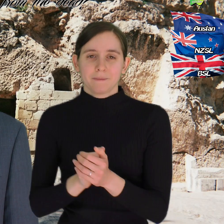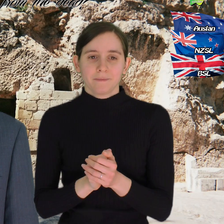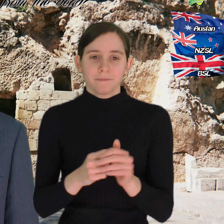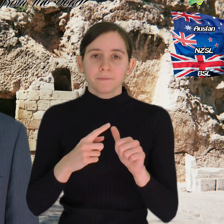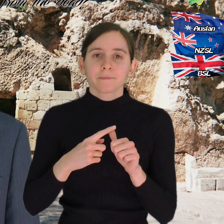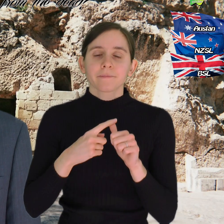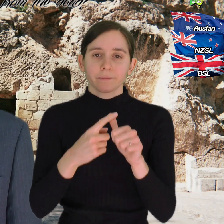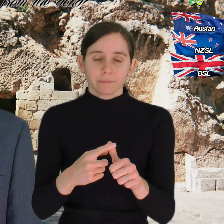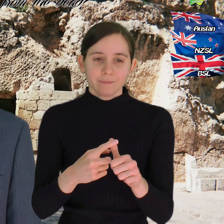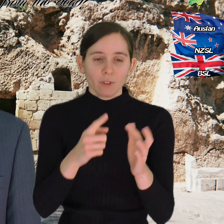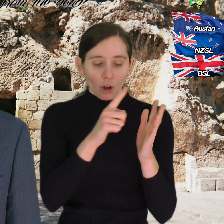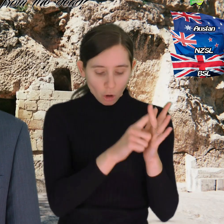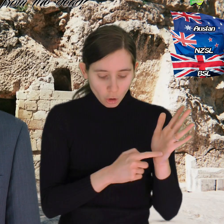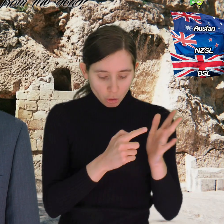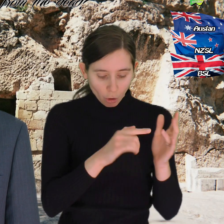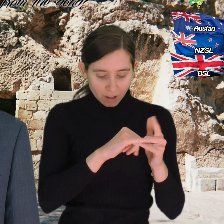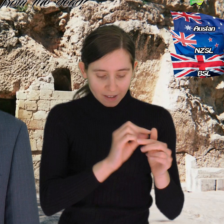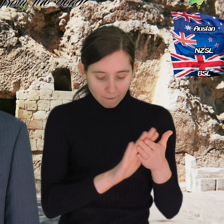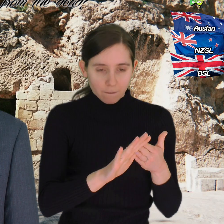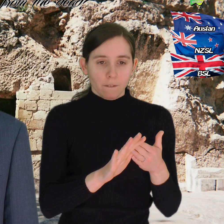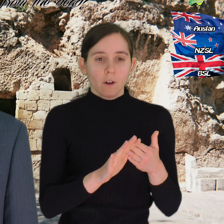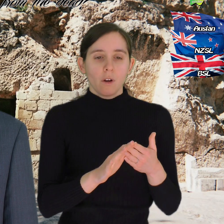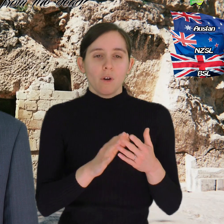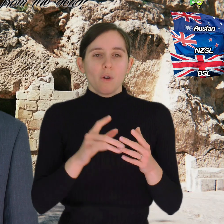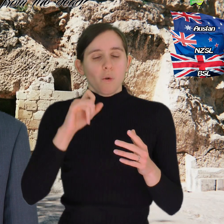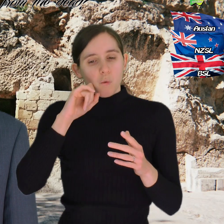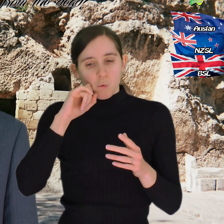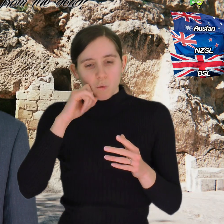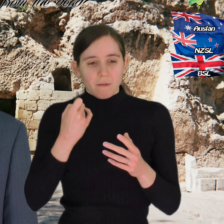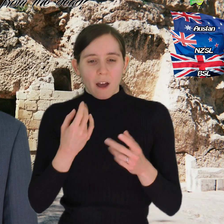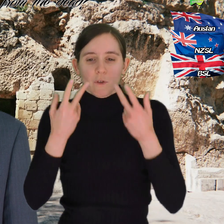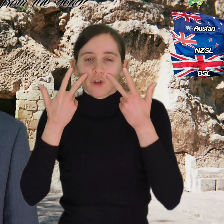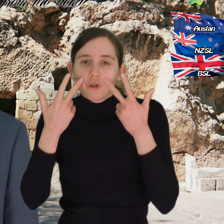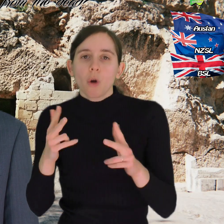Joseph would have corrected the disciples by showing them where he had